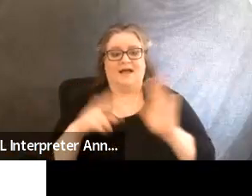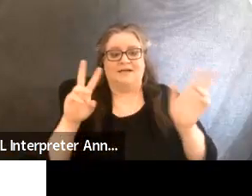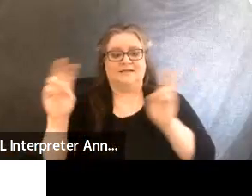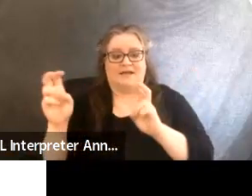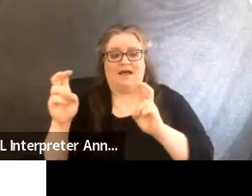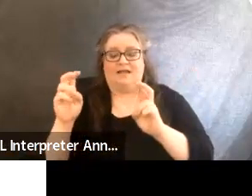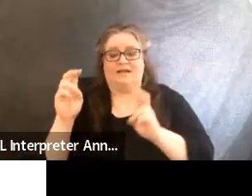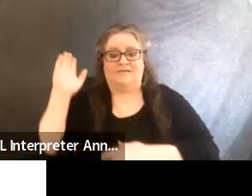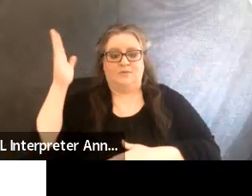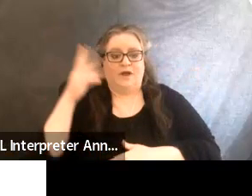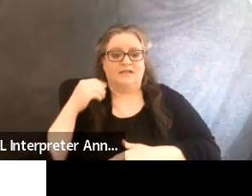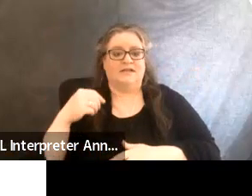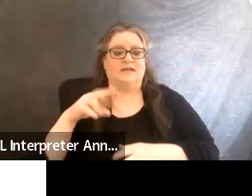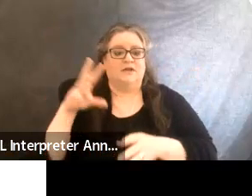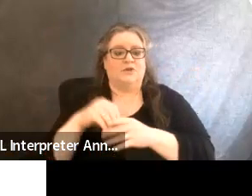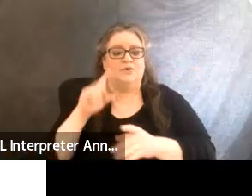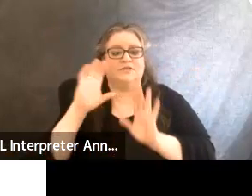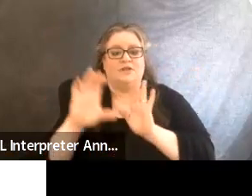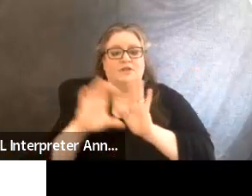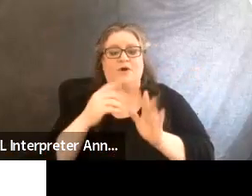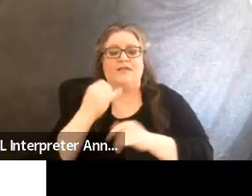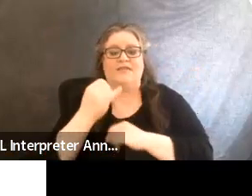and includes WeCo's logo and the International Association